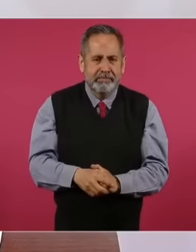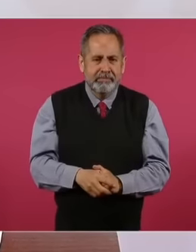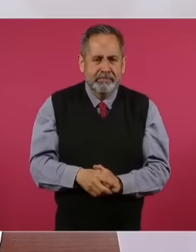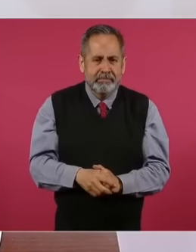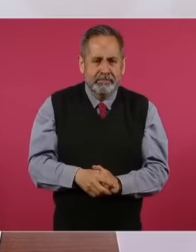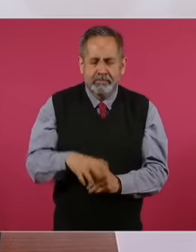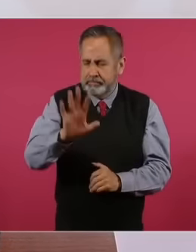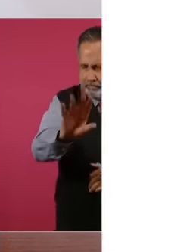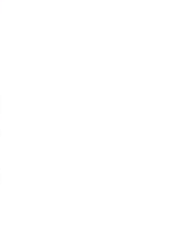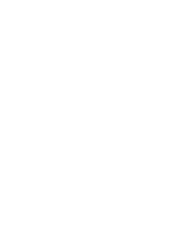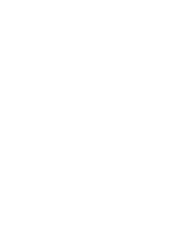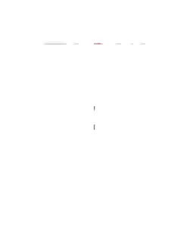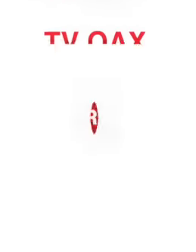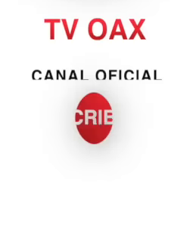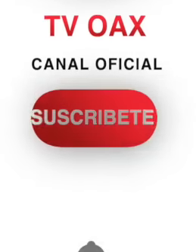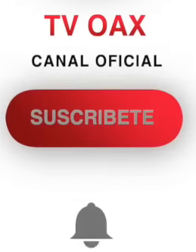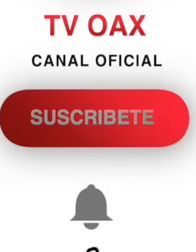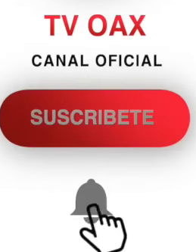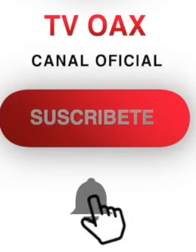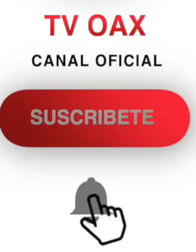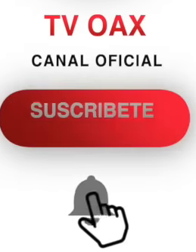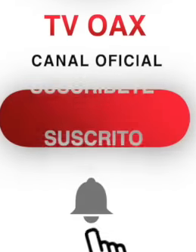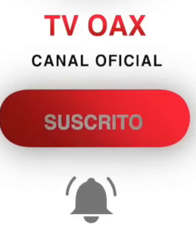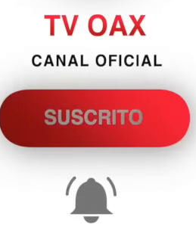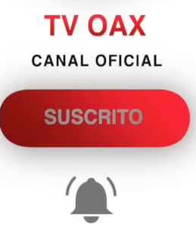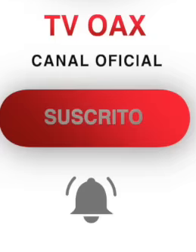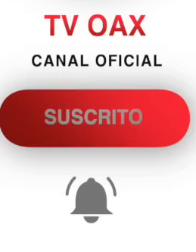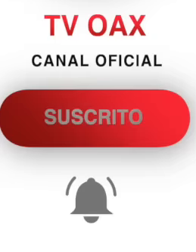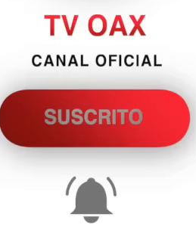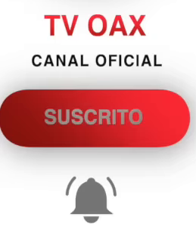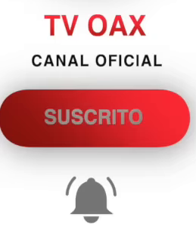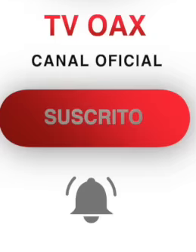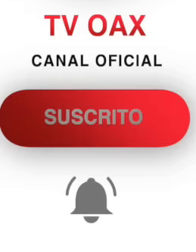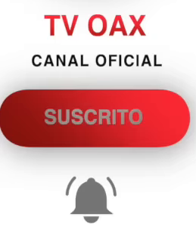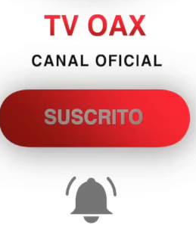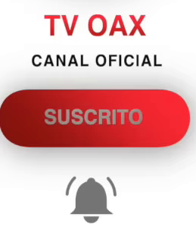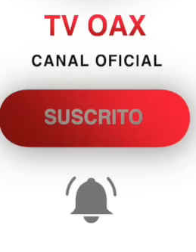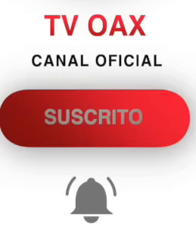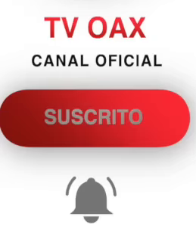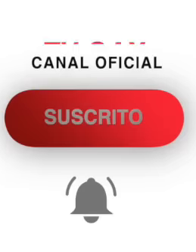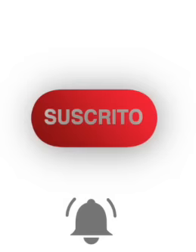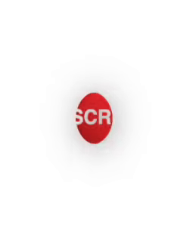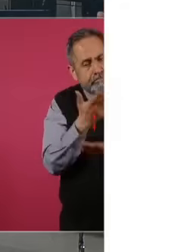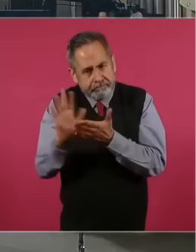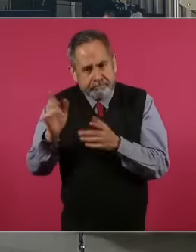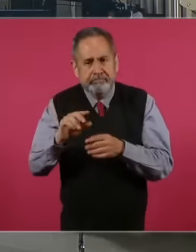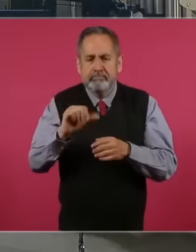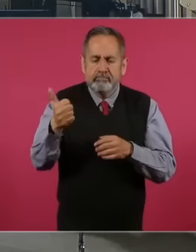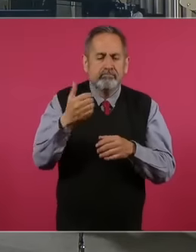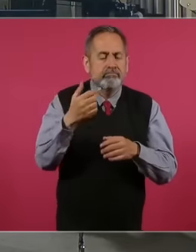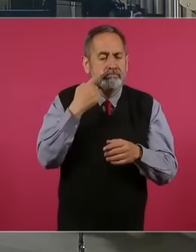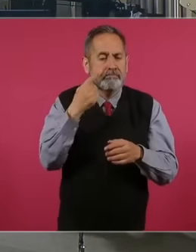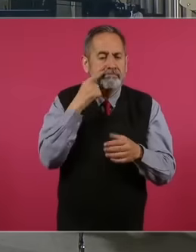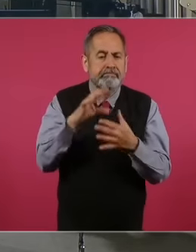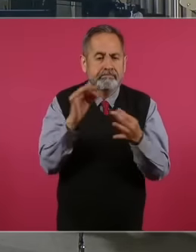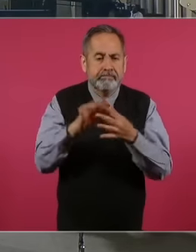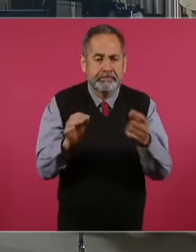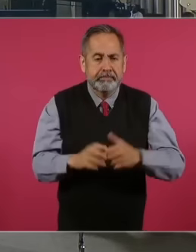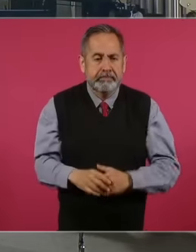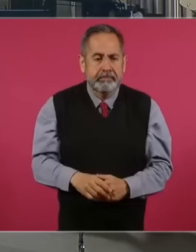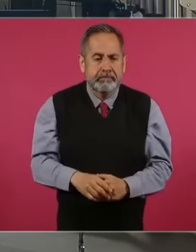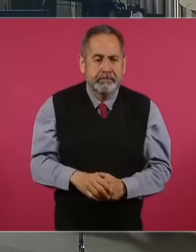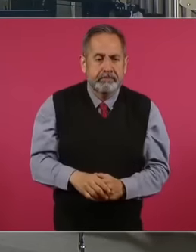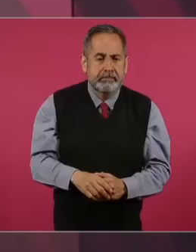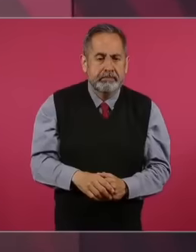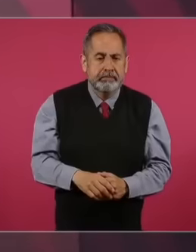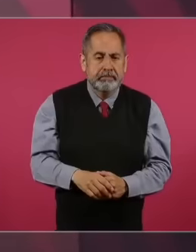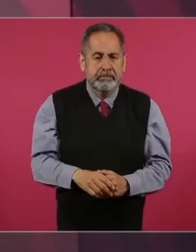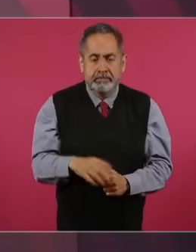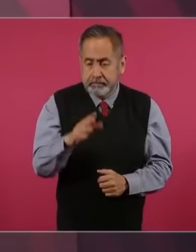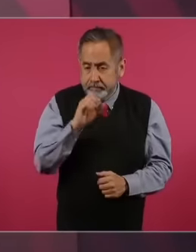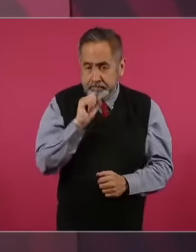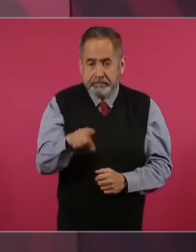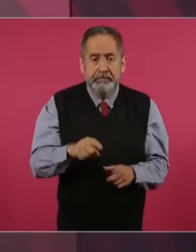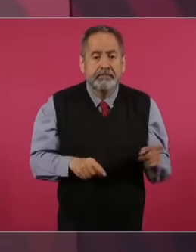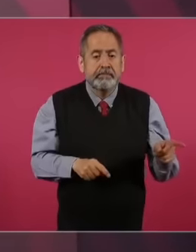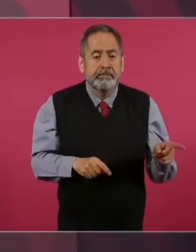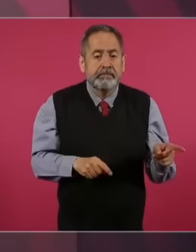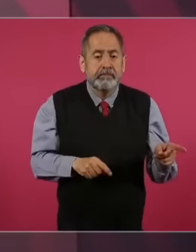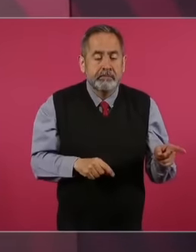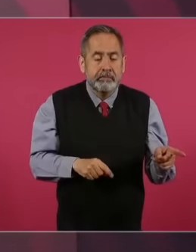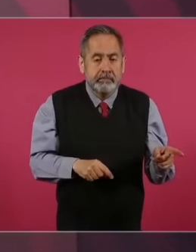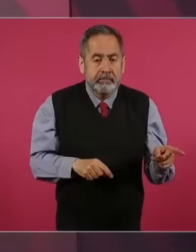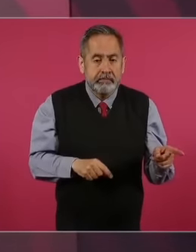Let's see this is interesting but apart from that In addition to that he receives the